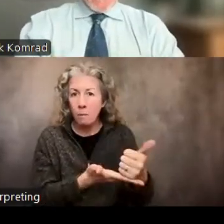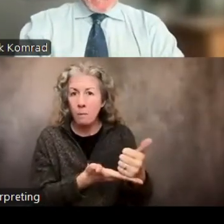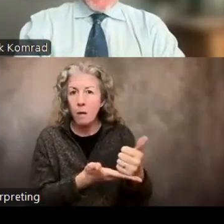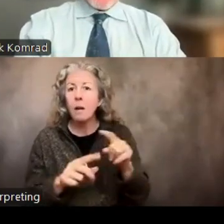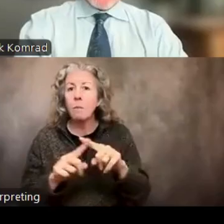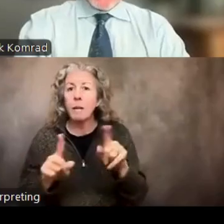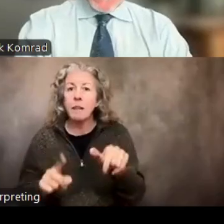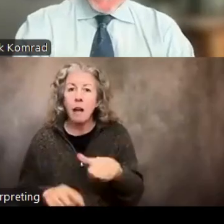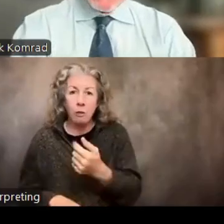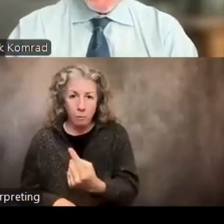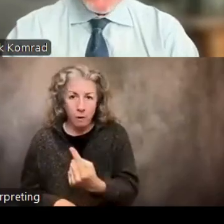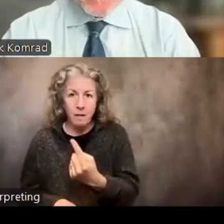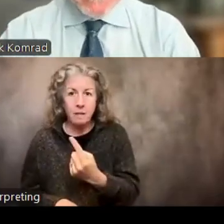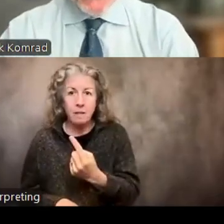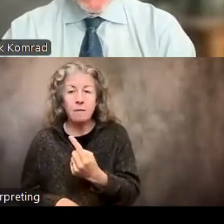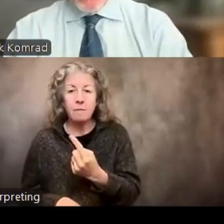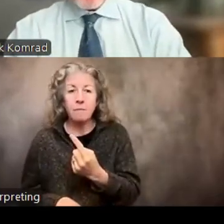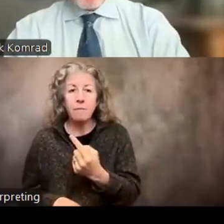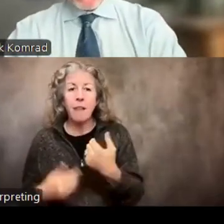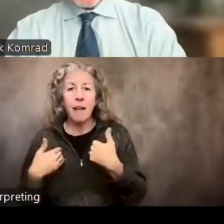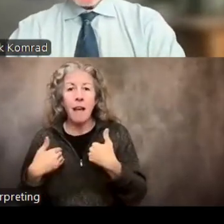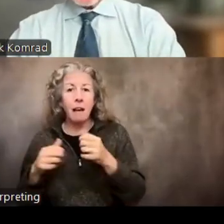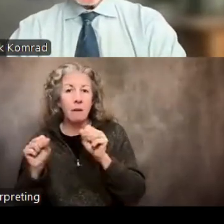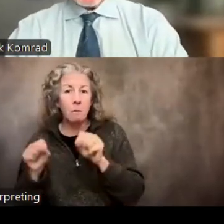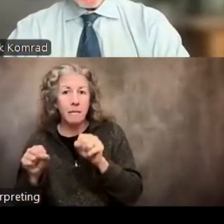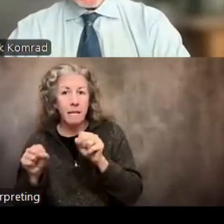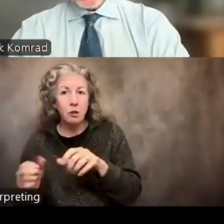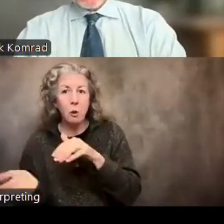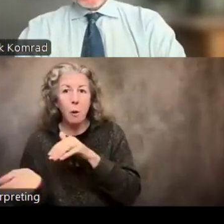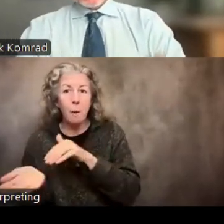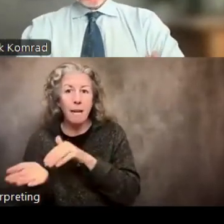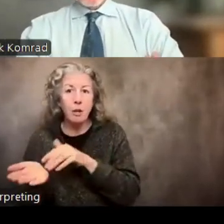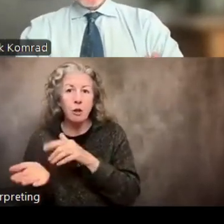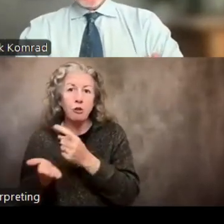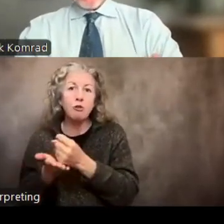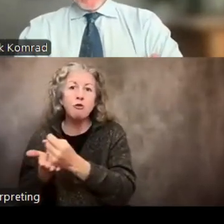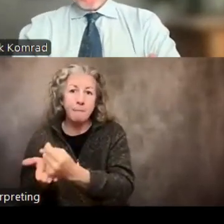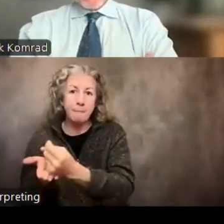have as a potential medical treatment. So we now have